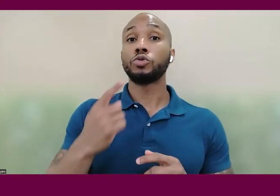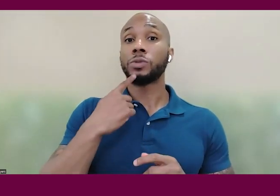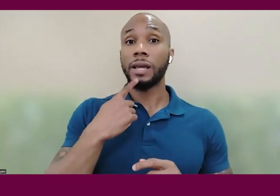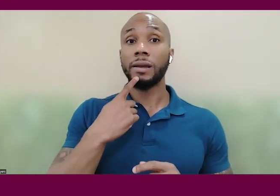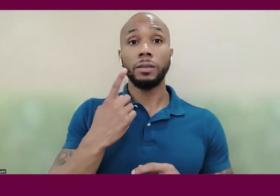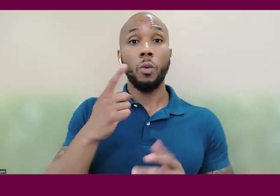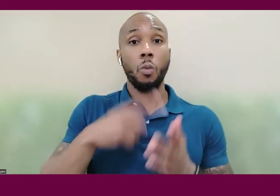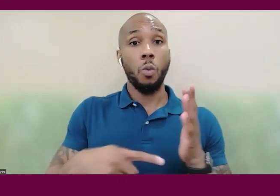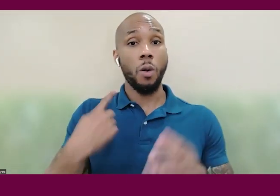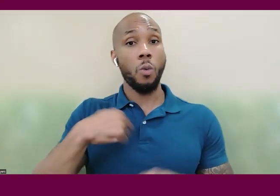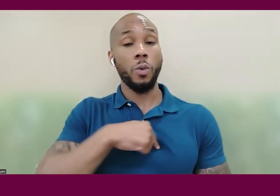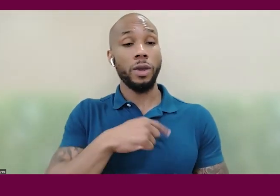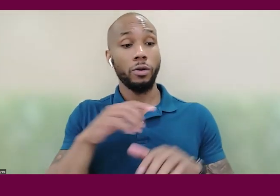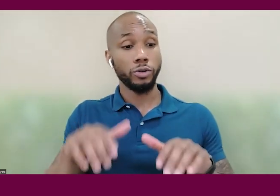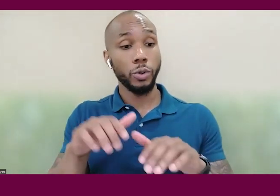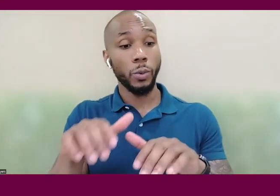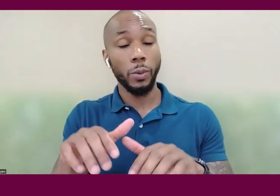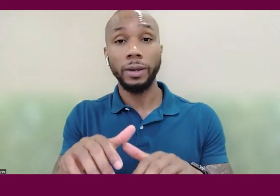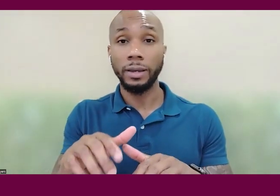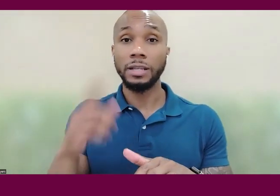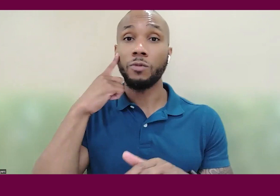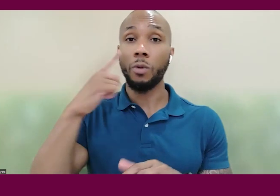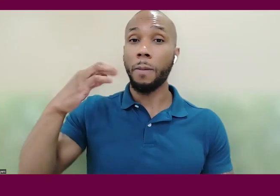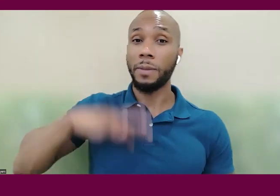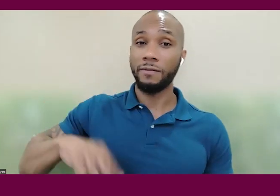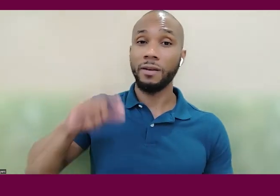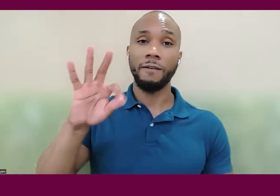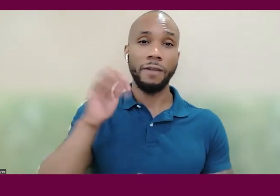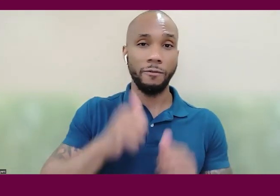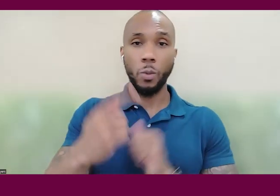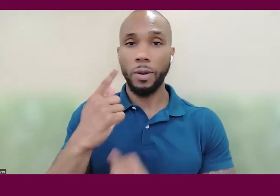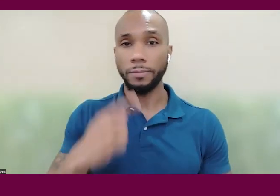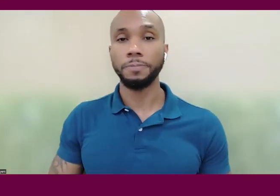we're doing is for the benefit of everybody.